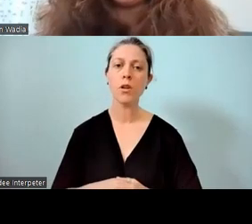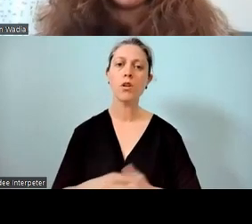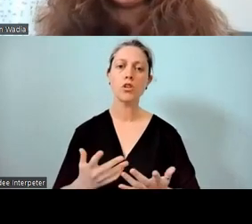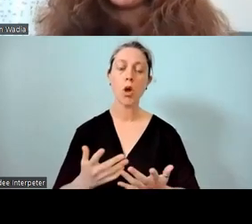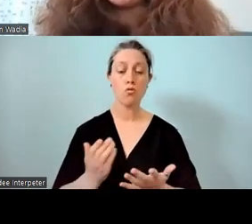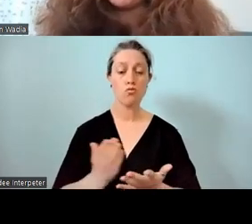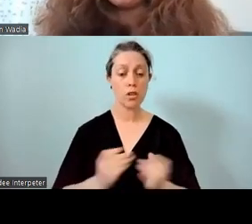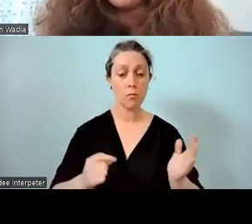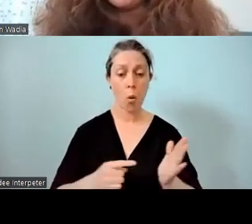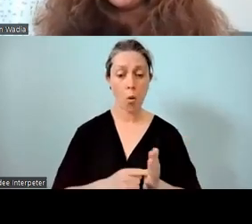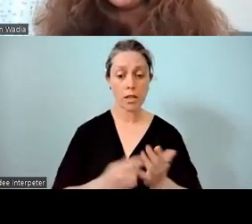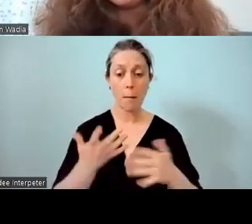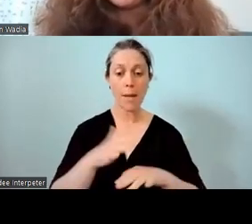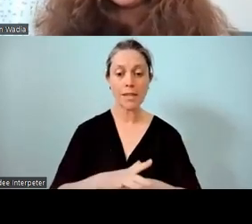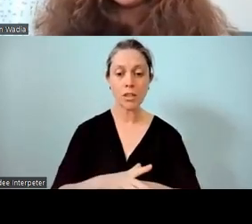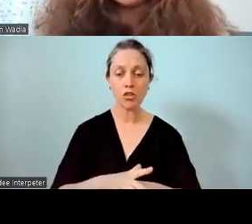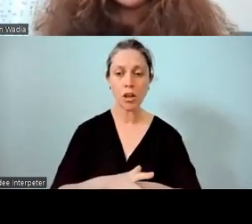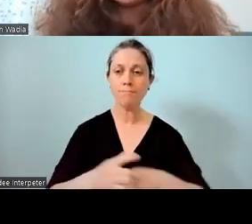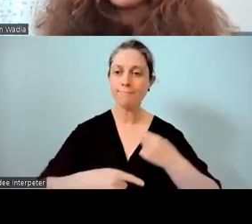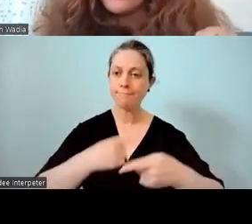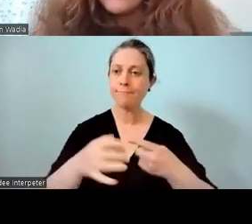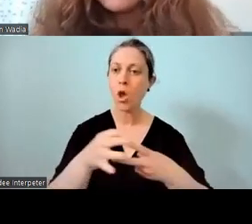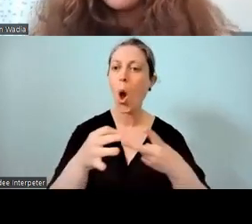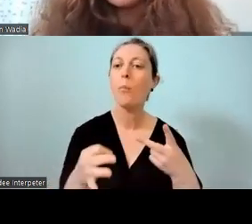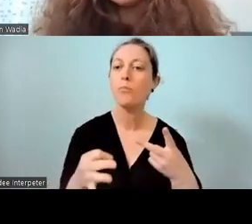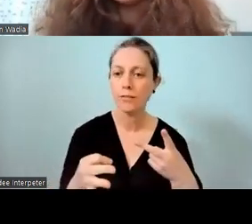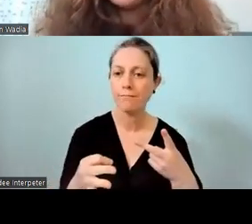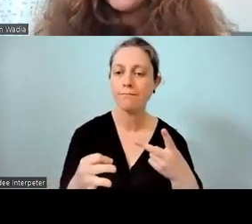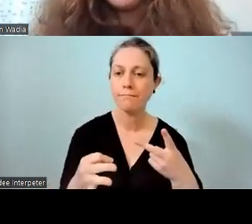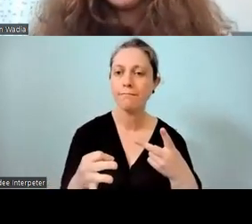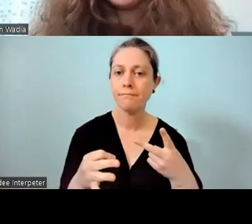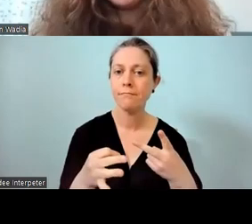of having mainstream education is authentic, is genuine,